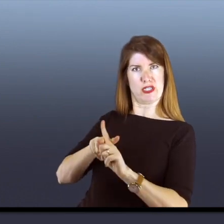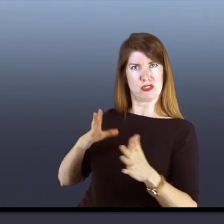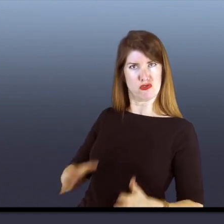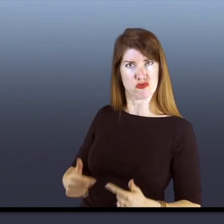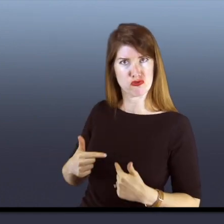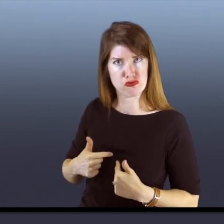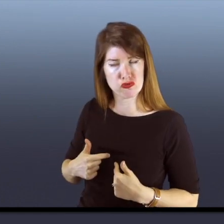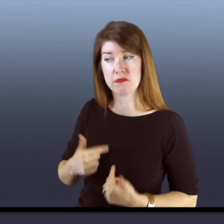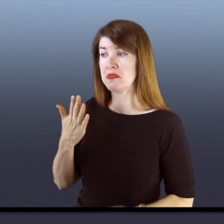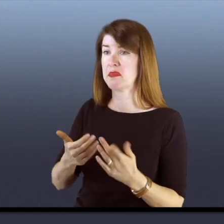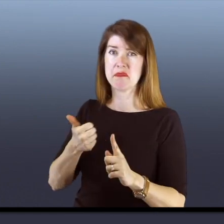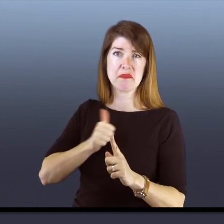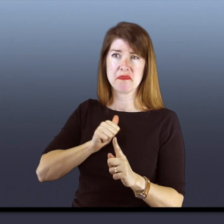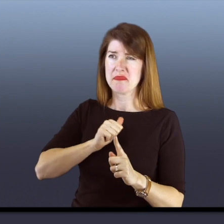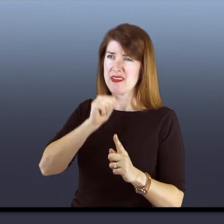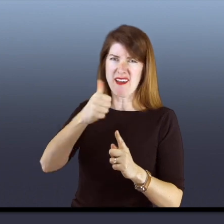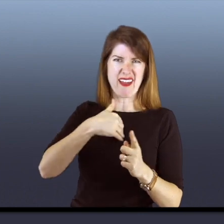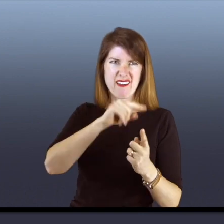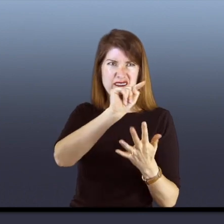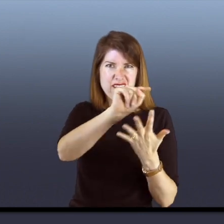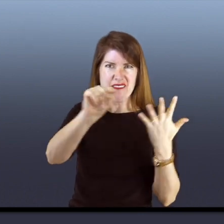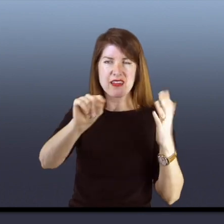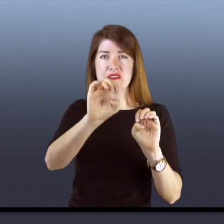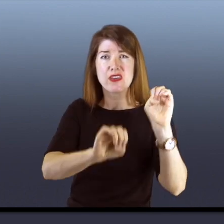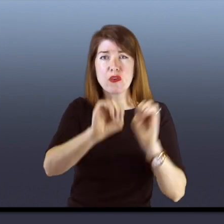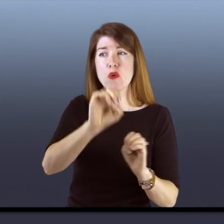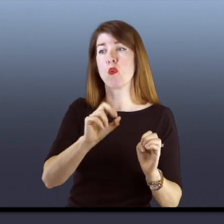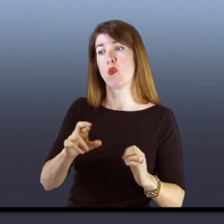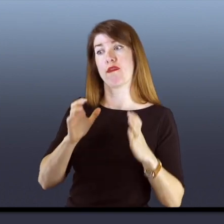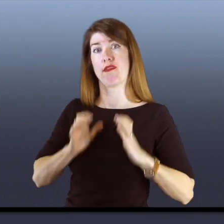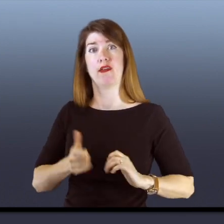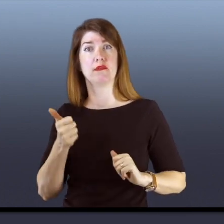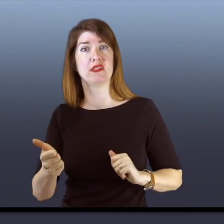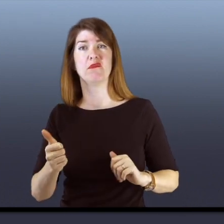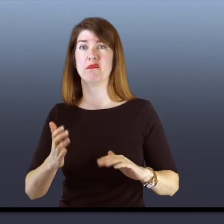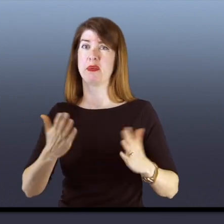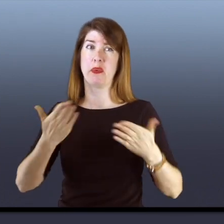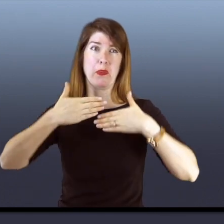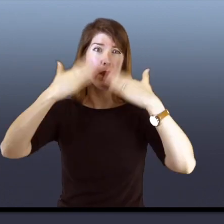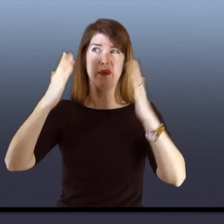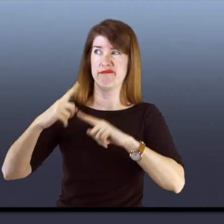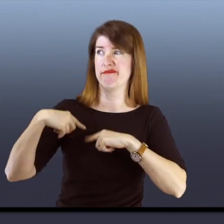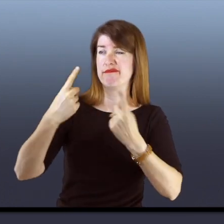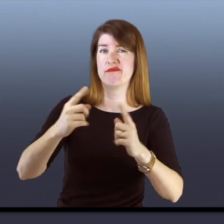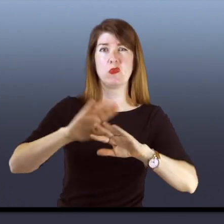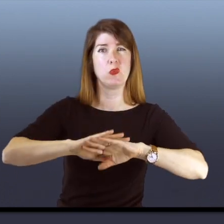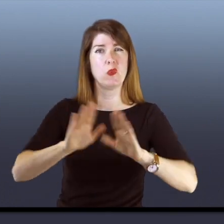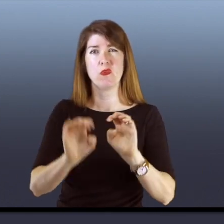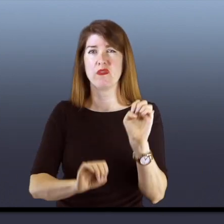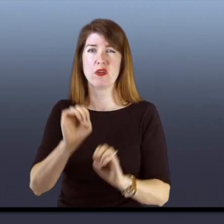So you may not have access to those evaluations or the client may not have had any of those evaluations done before?